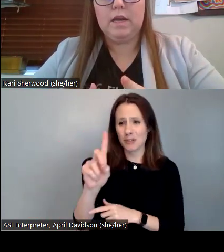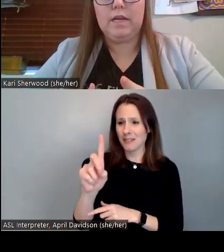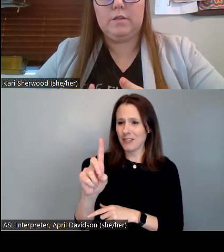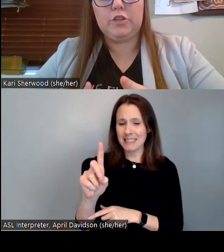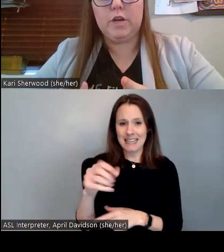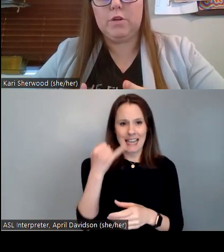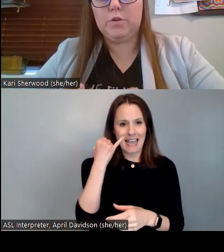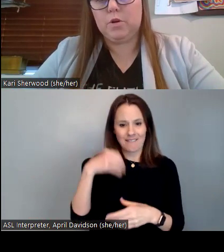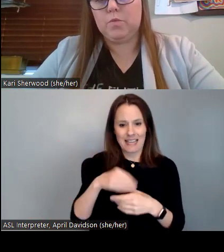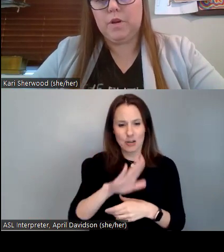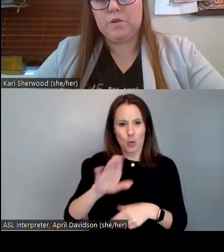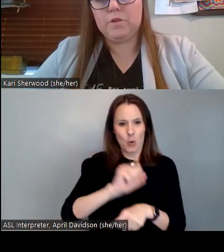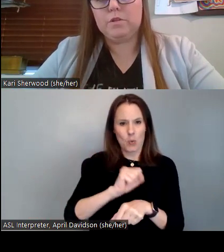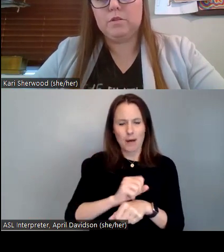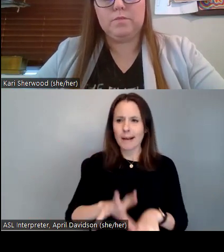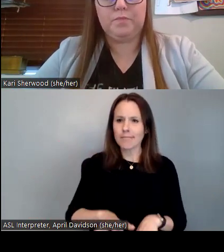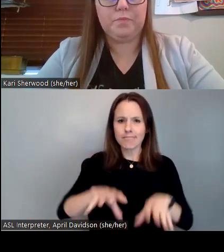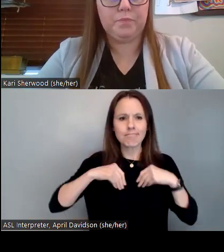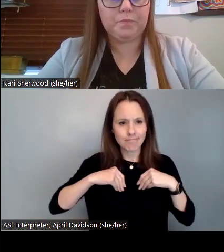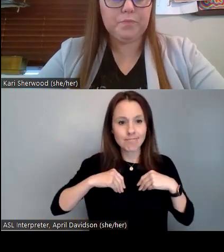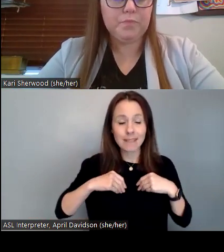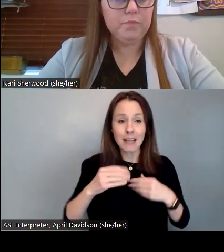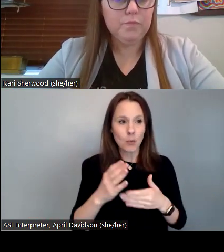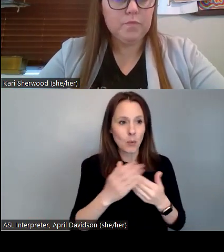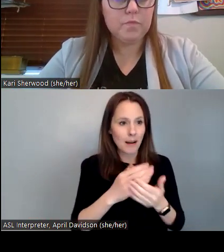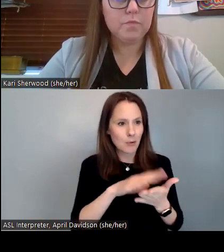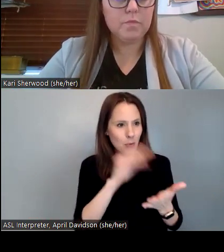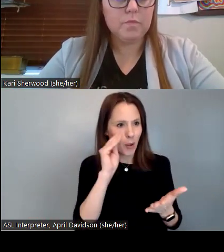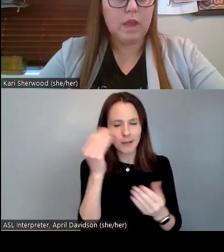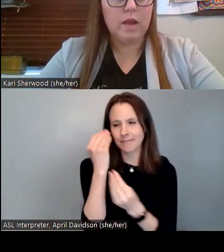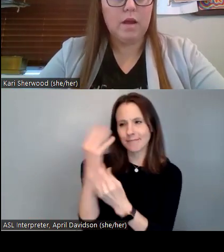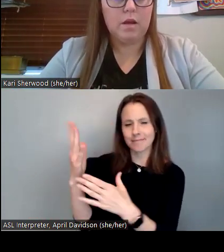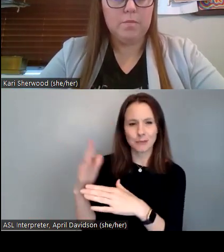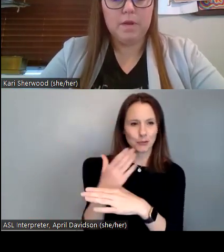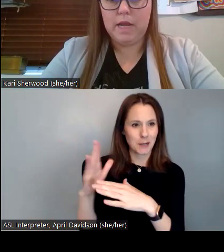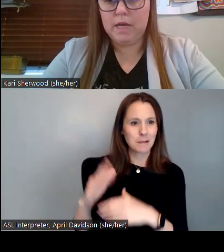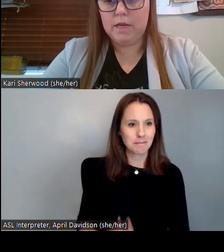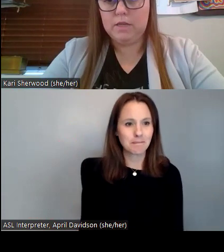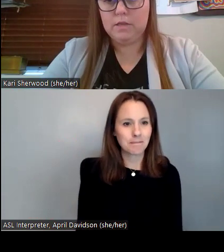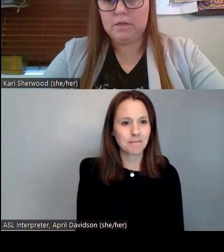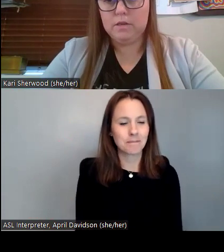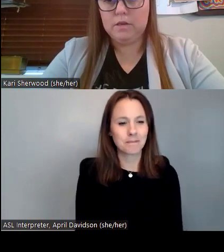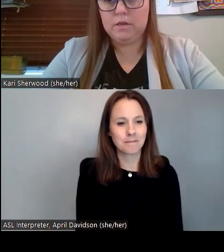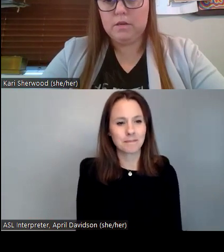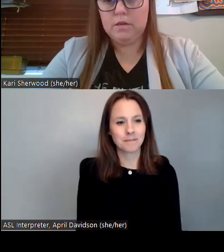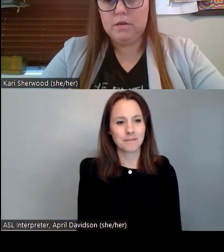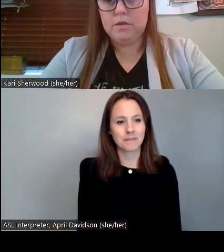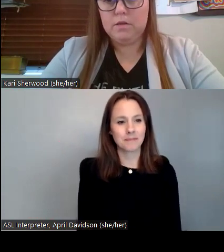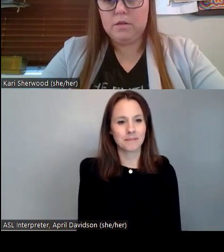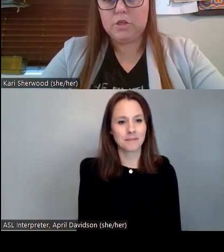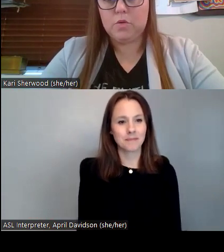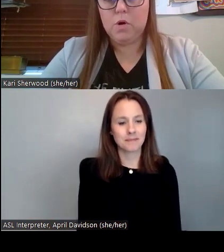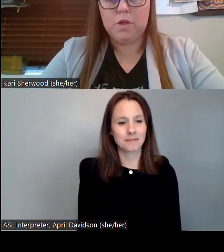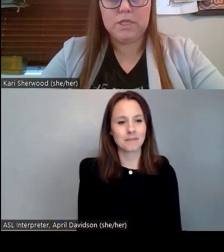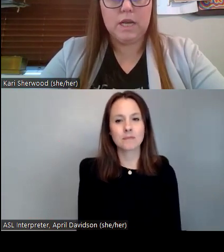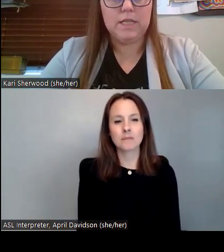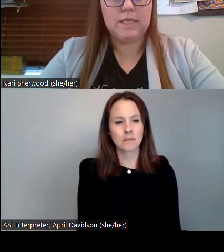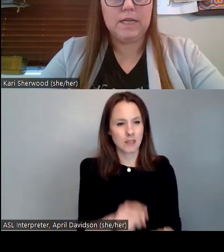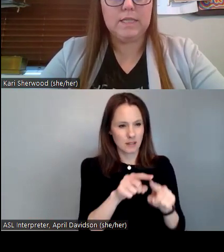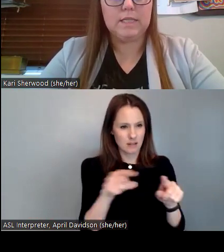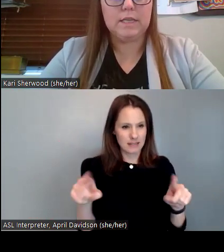and share what you learn with others. There's a quote on the slide that says, It